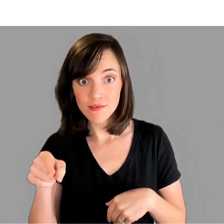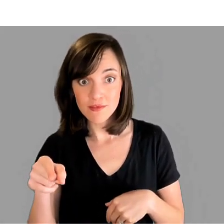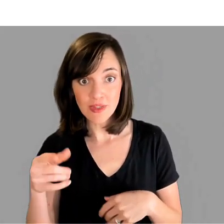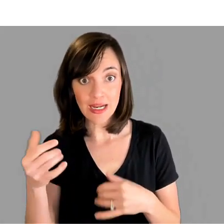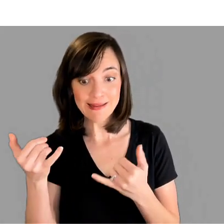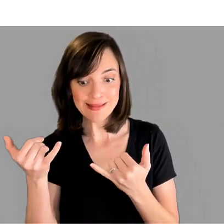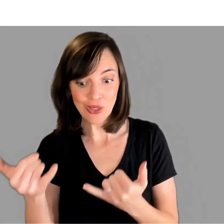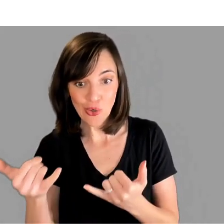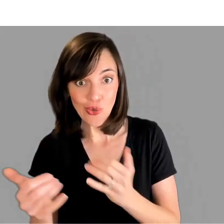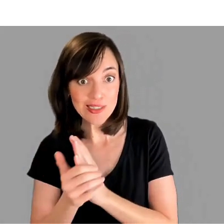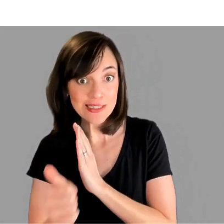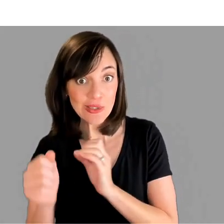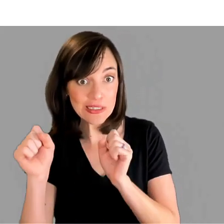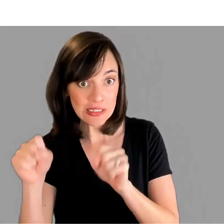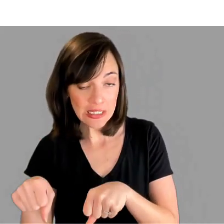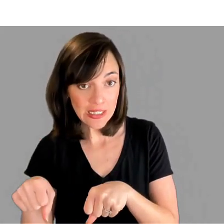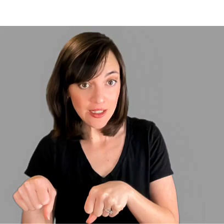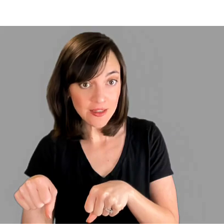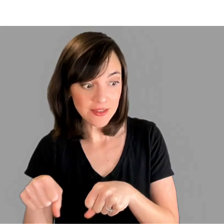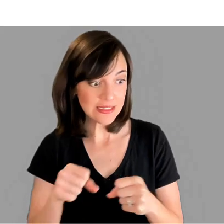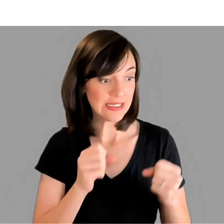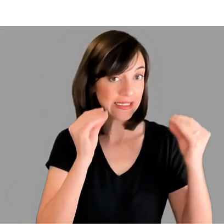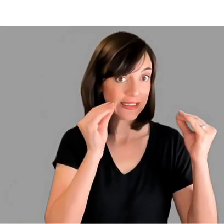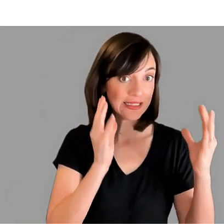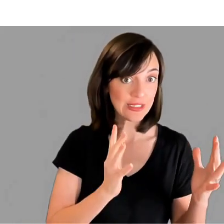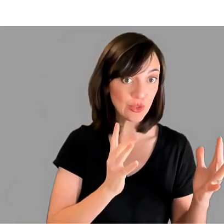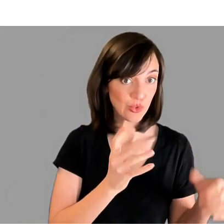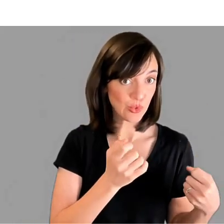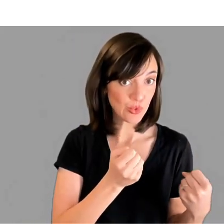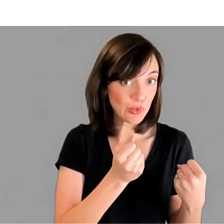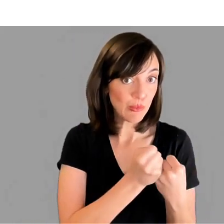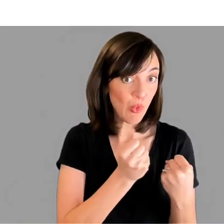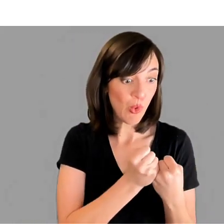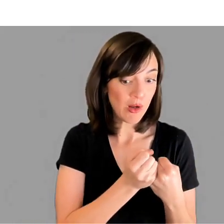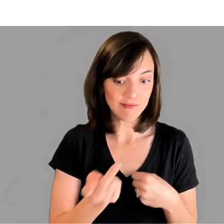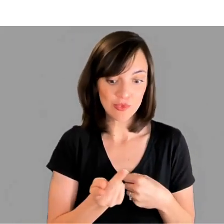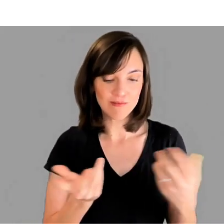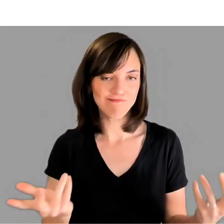support matched to the current understanding or skill level of learners. The intent is